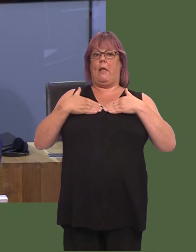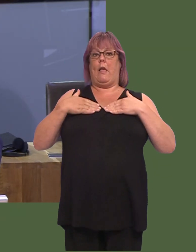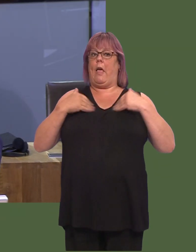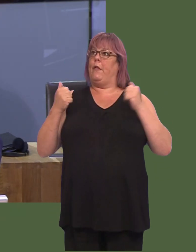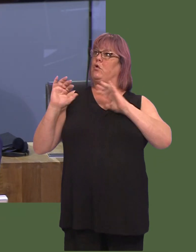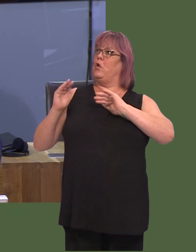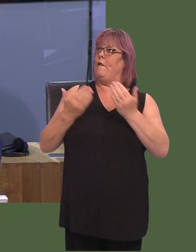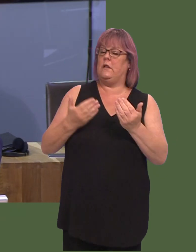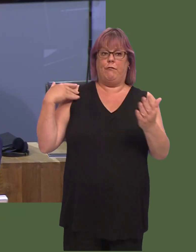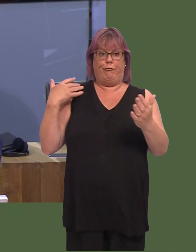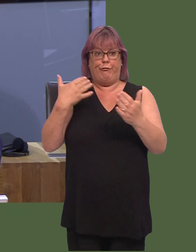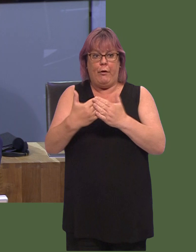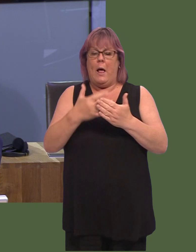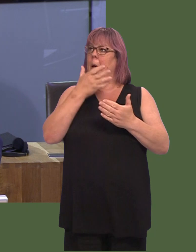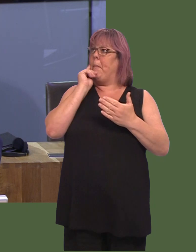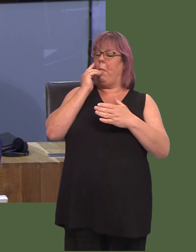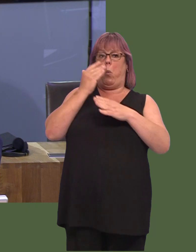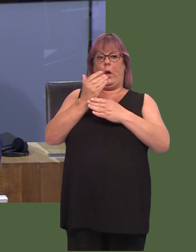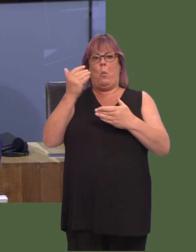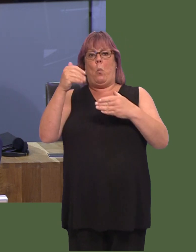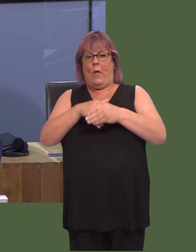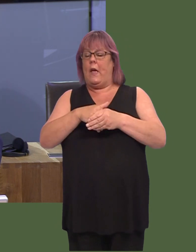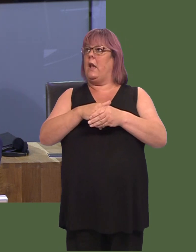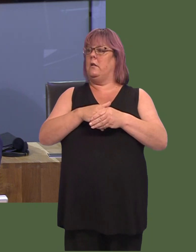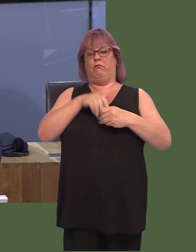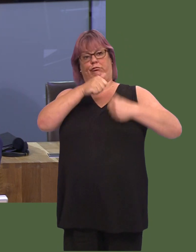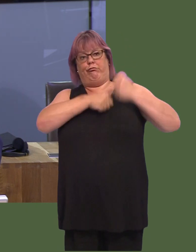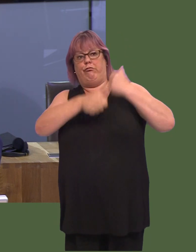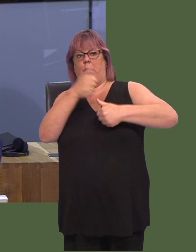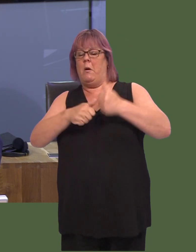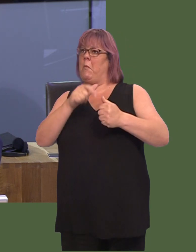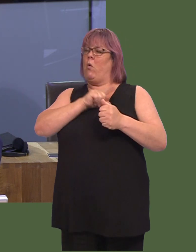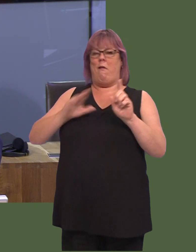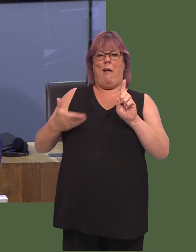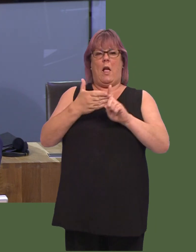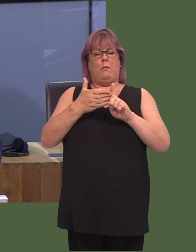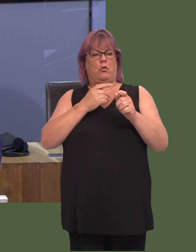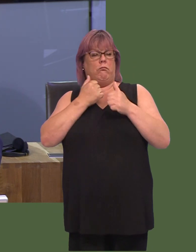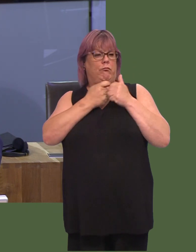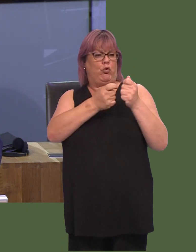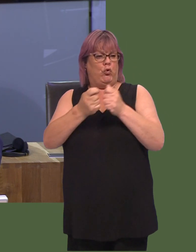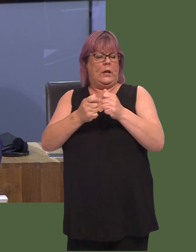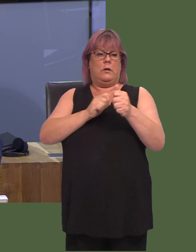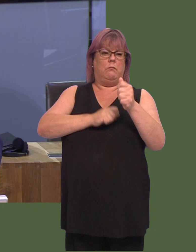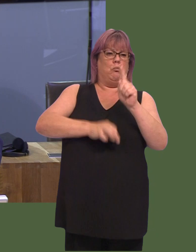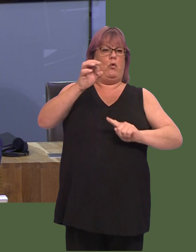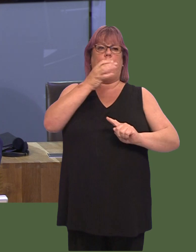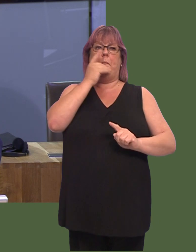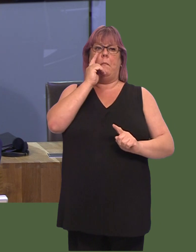of health professionals, who, over the years, have continued to deliver the best possible outcomes for patients across the UK.